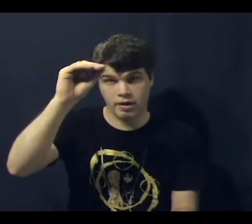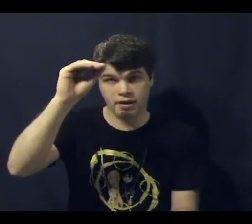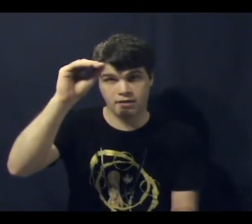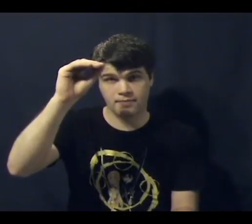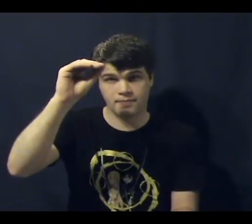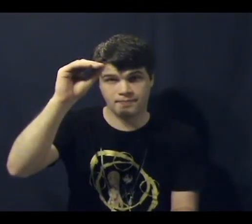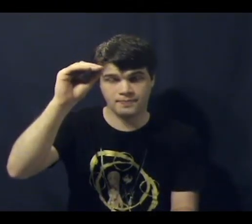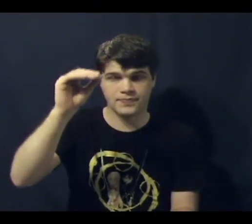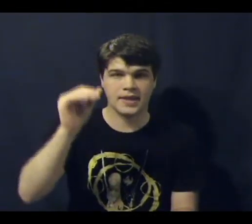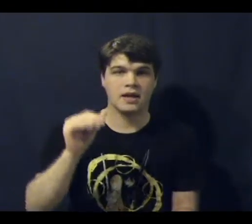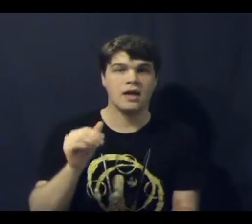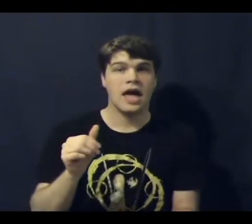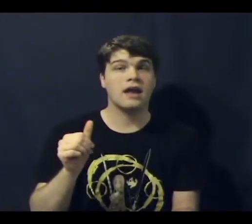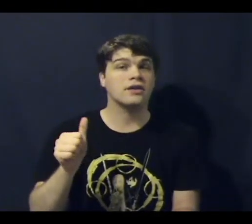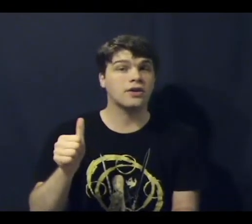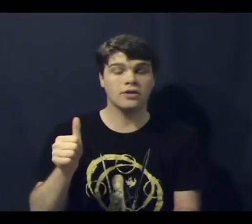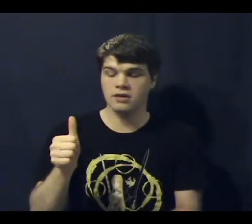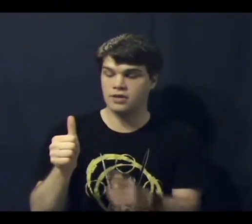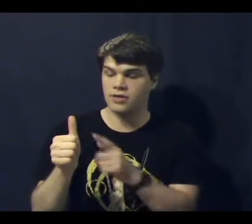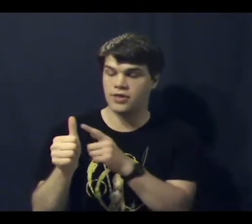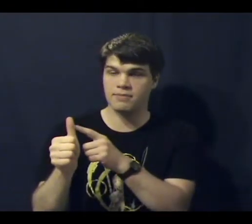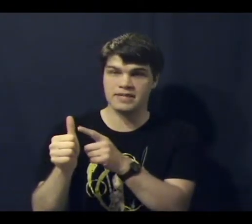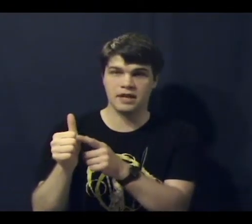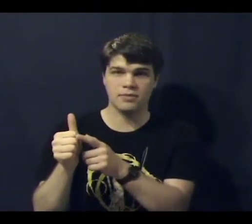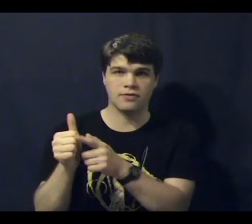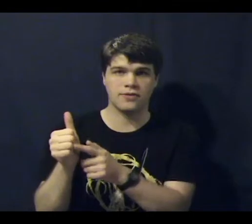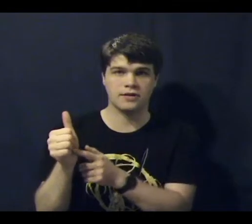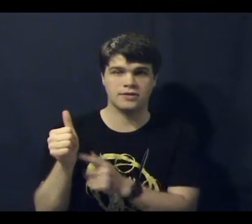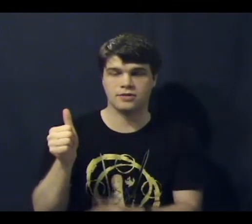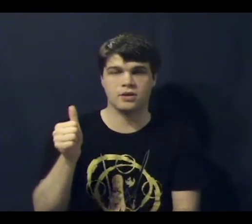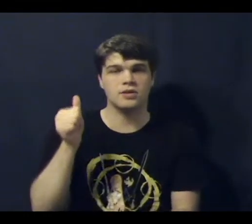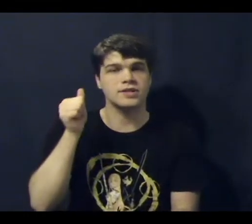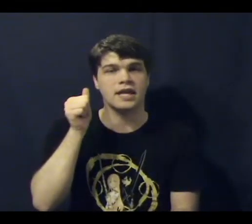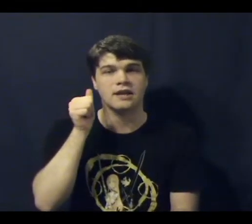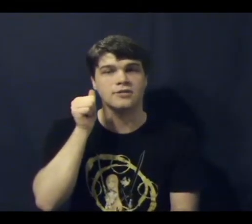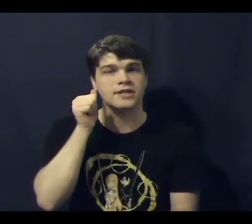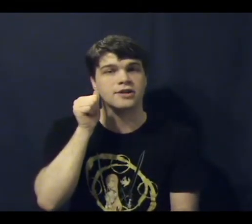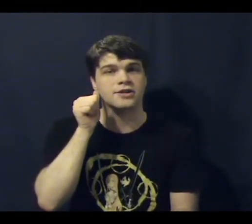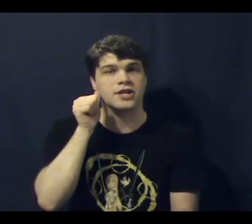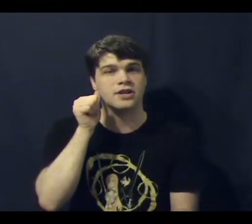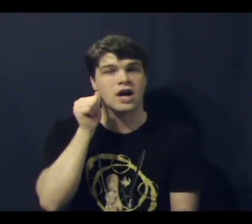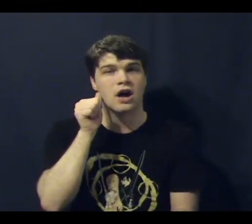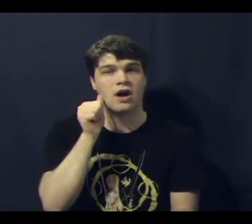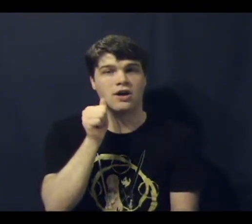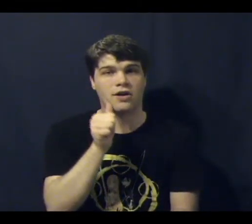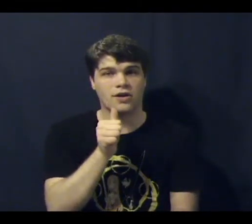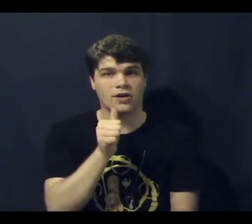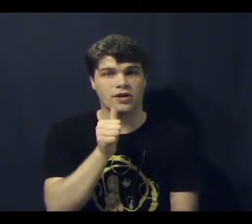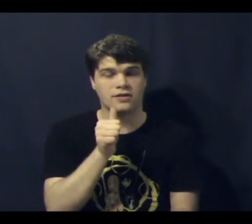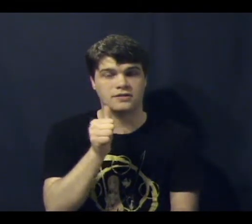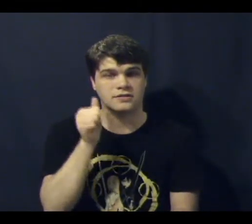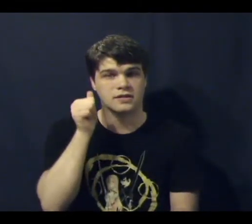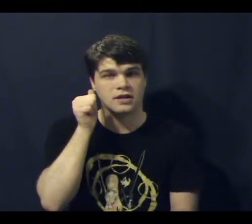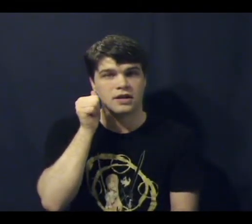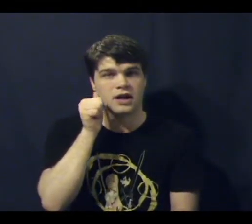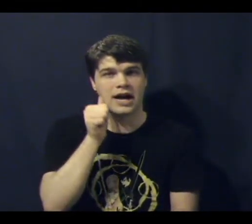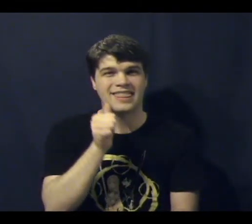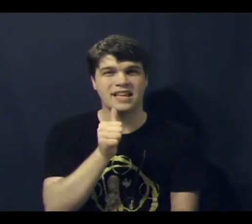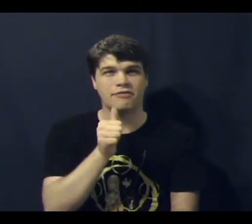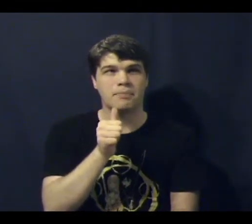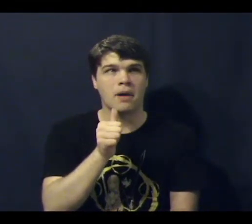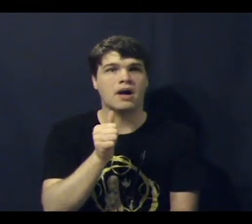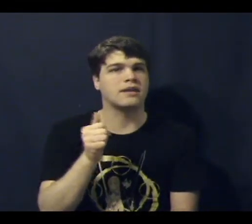And, girl, your thumb is up, your fingers are closed and it goes down your cheek. Girl. I think of a bonnet